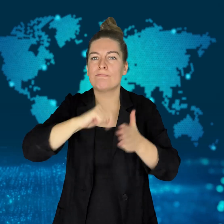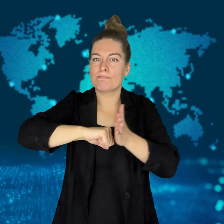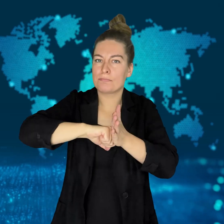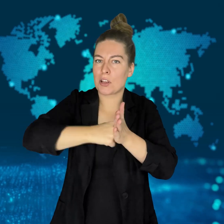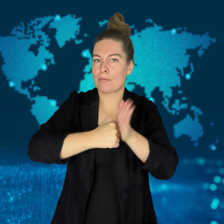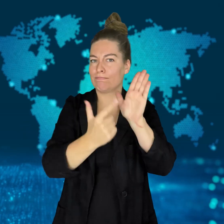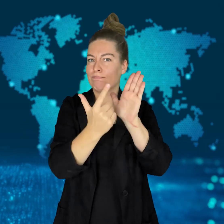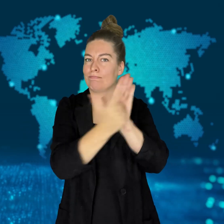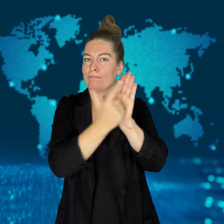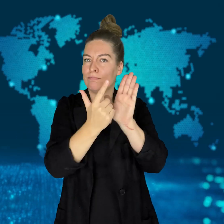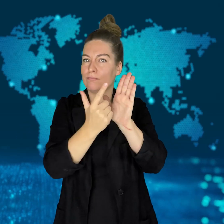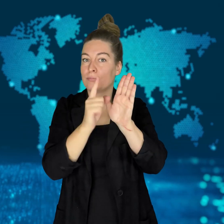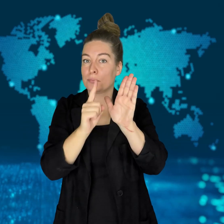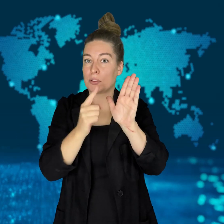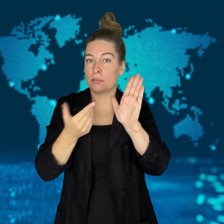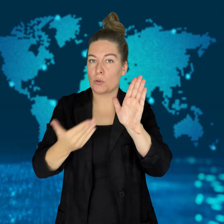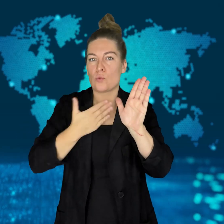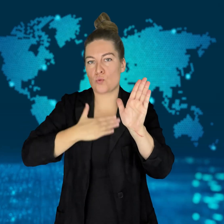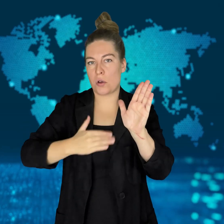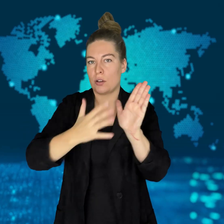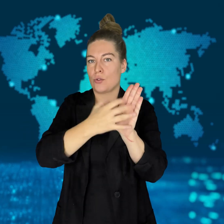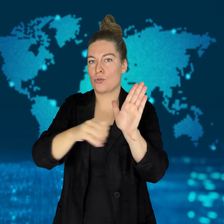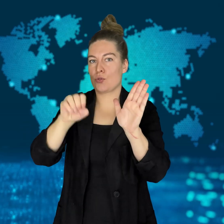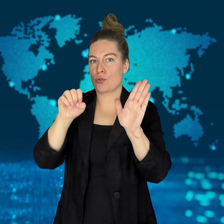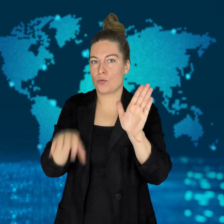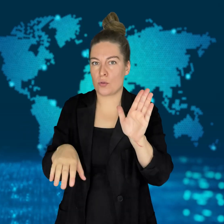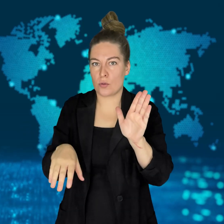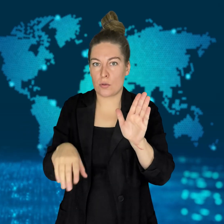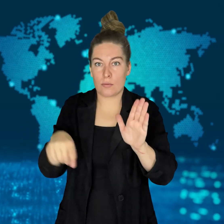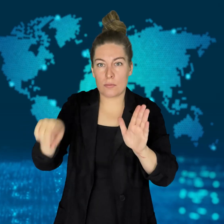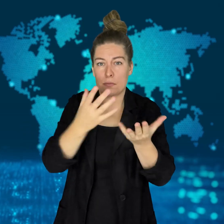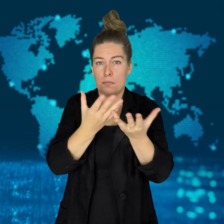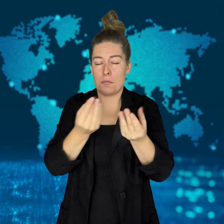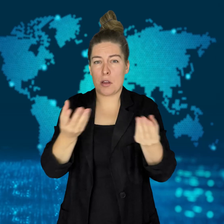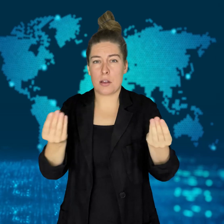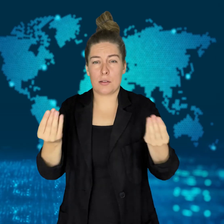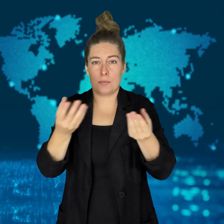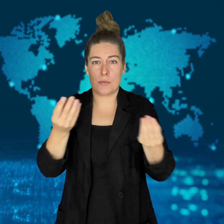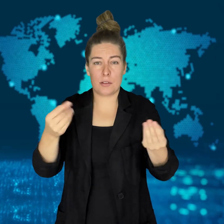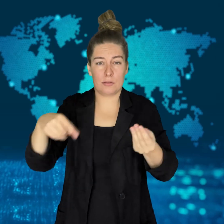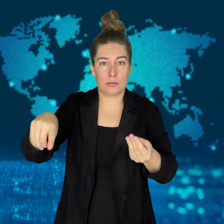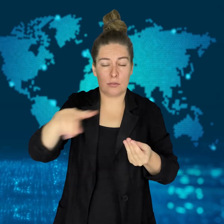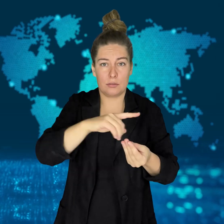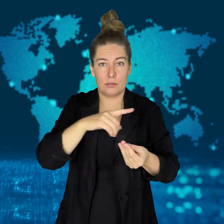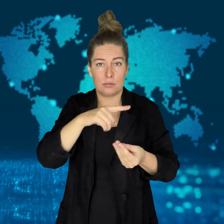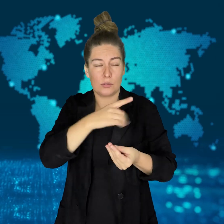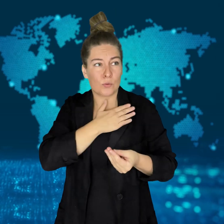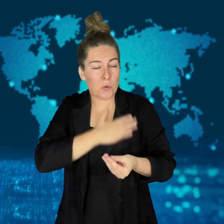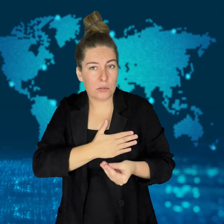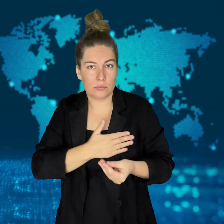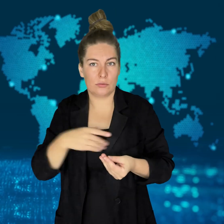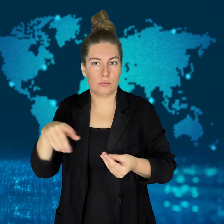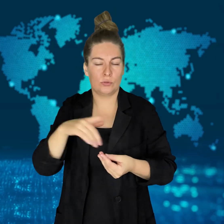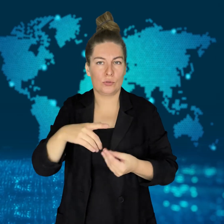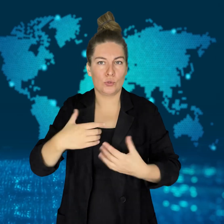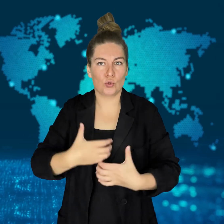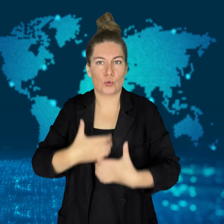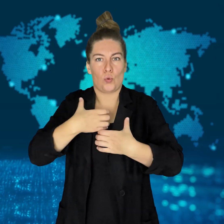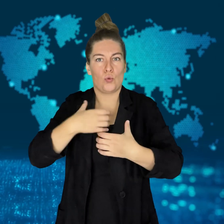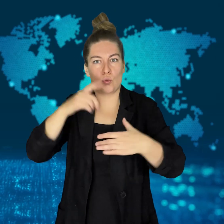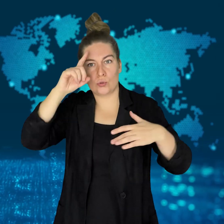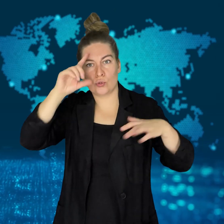the country's smoking ban law that passed last year.